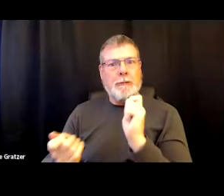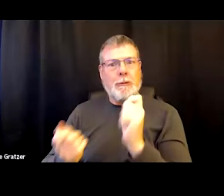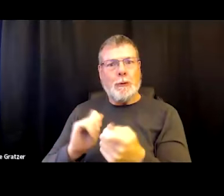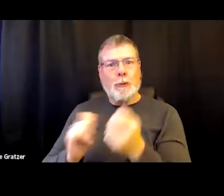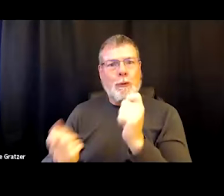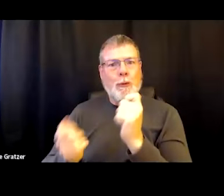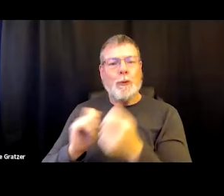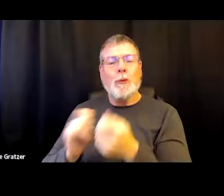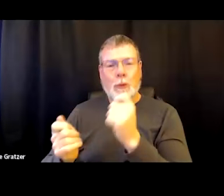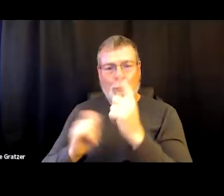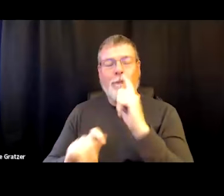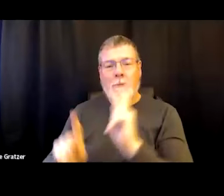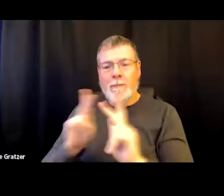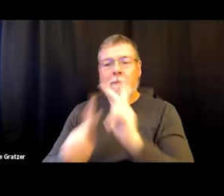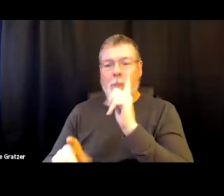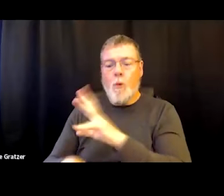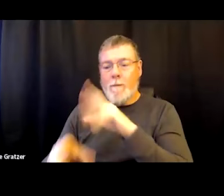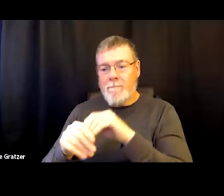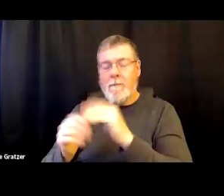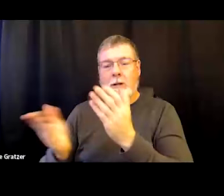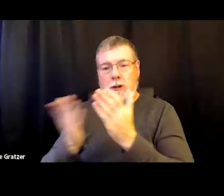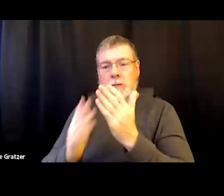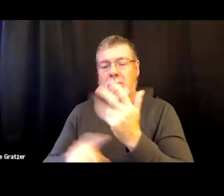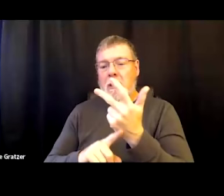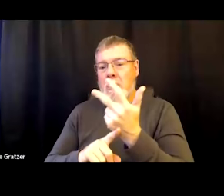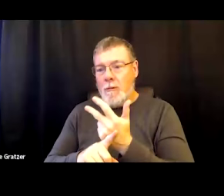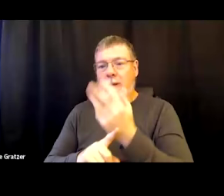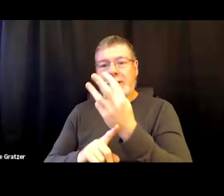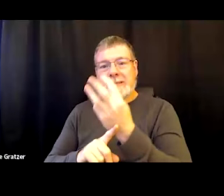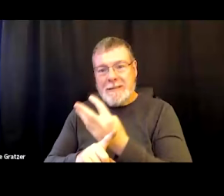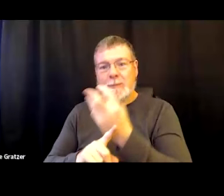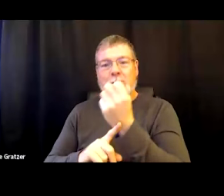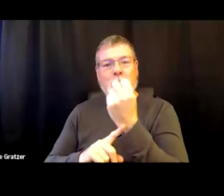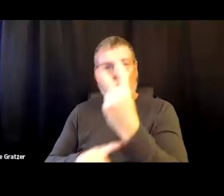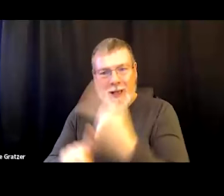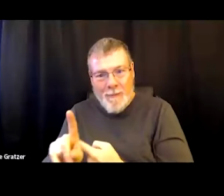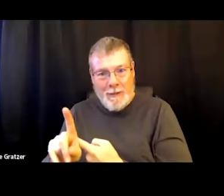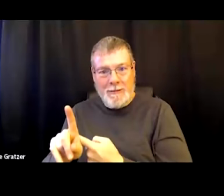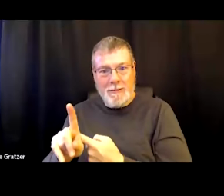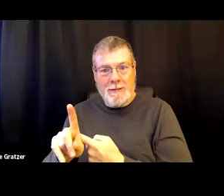for people who are engaged in services for three, six, 12 months of integration